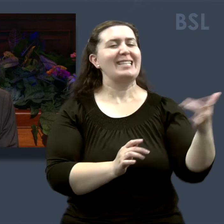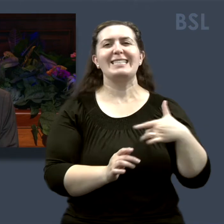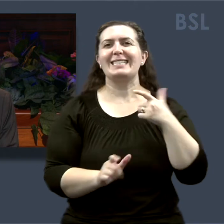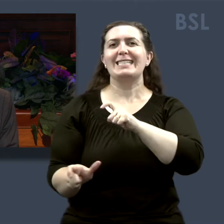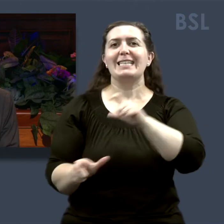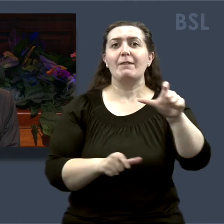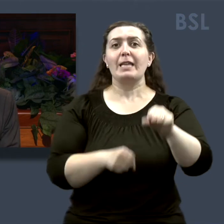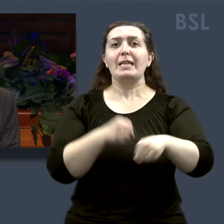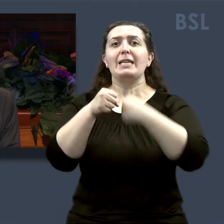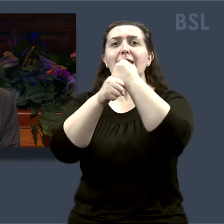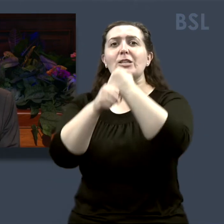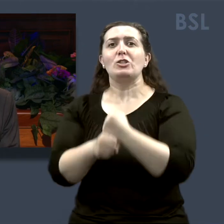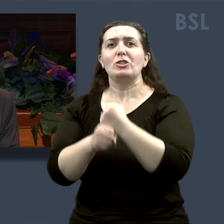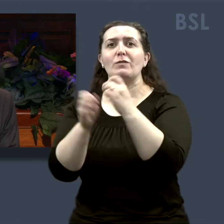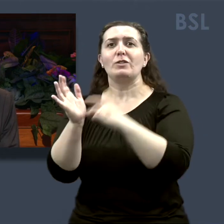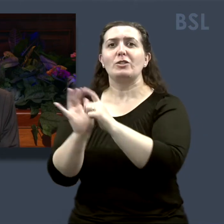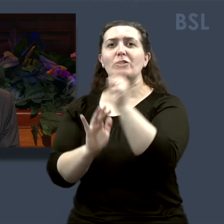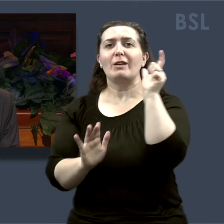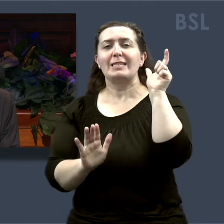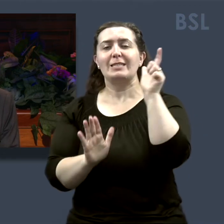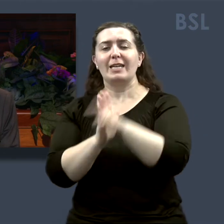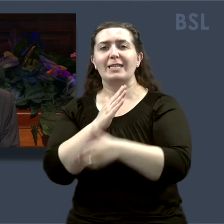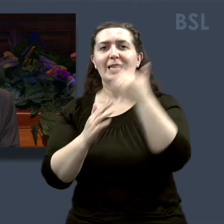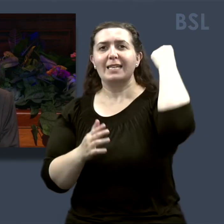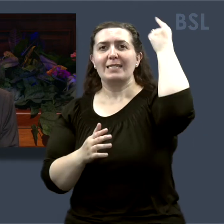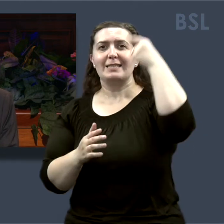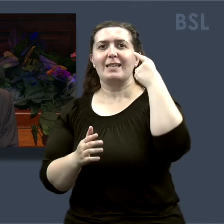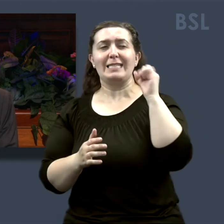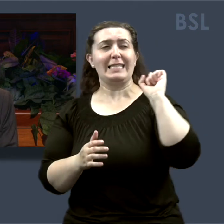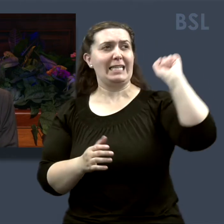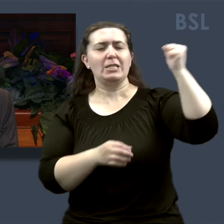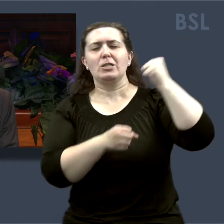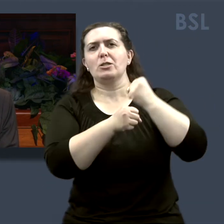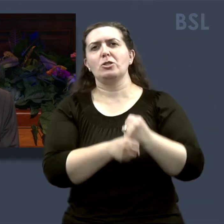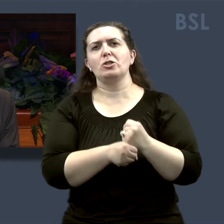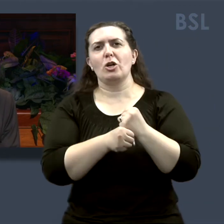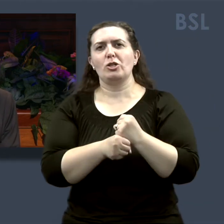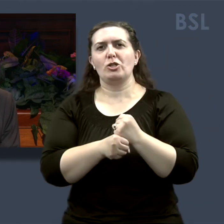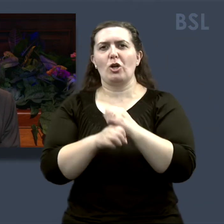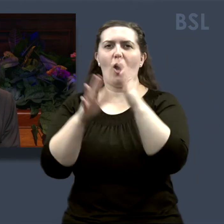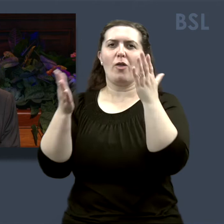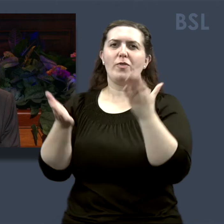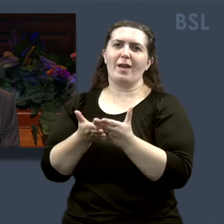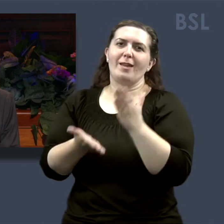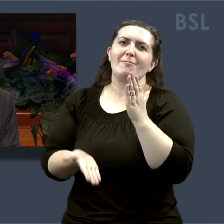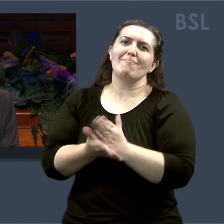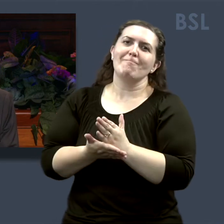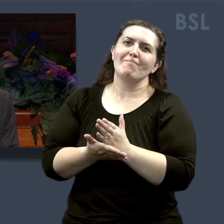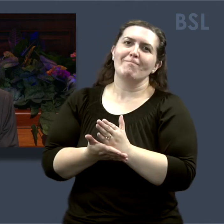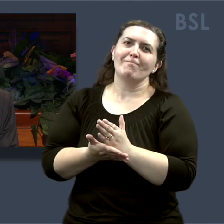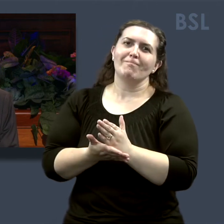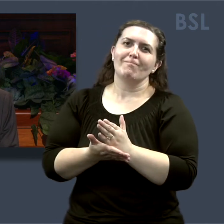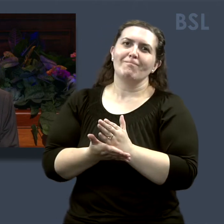and The Church of Jesus Christ of Latter-day Saints is God’s Church on the earth today